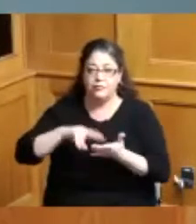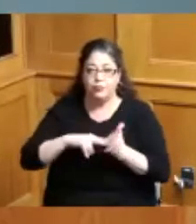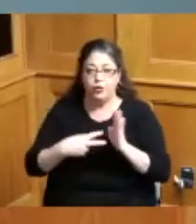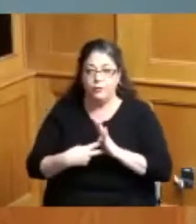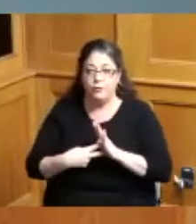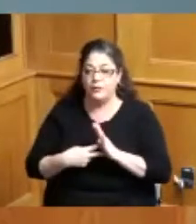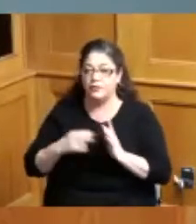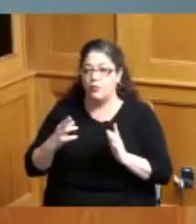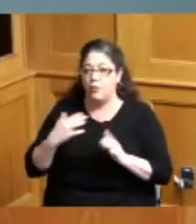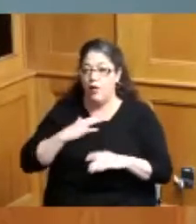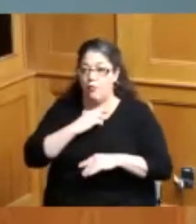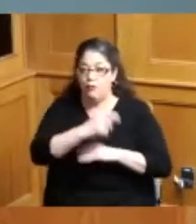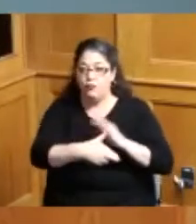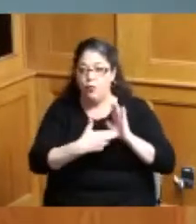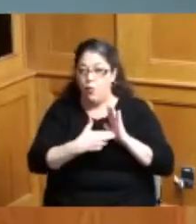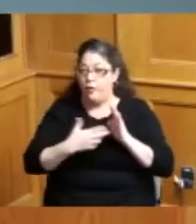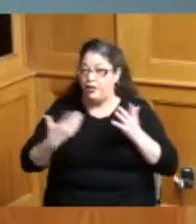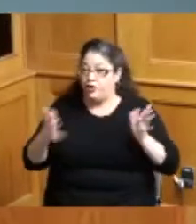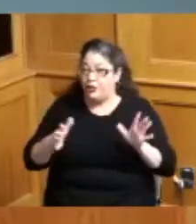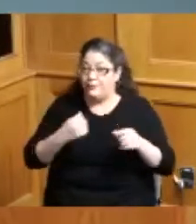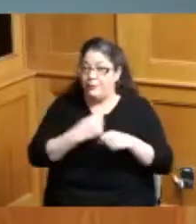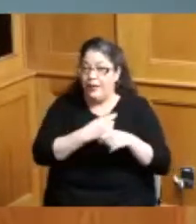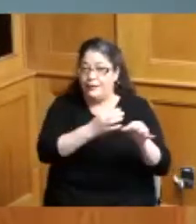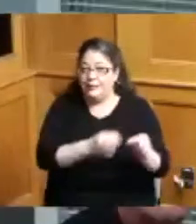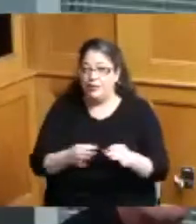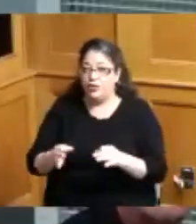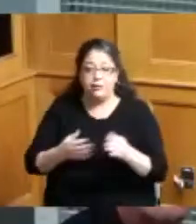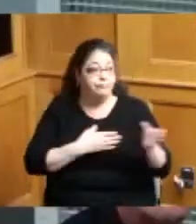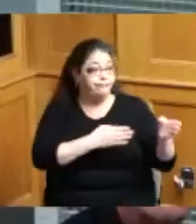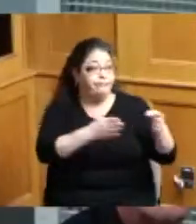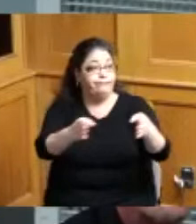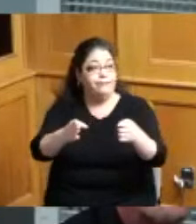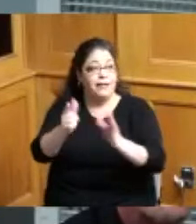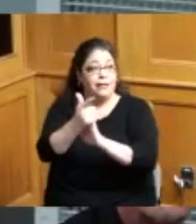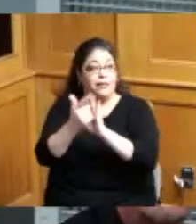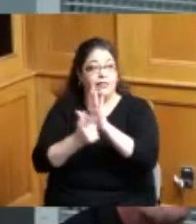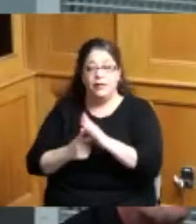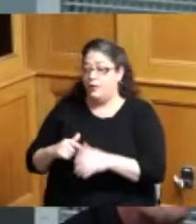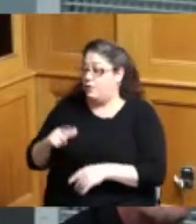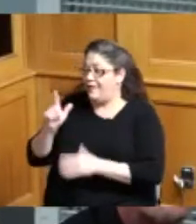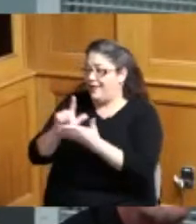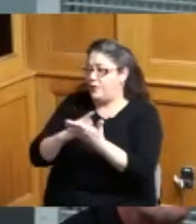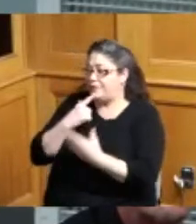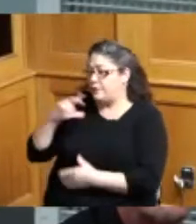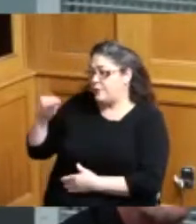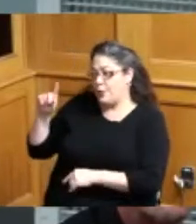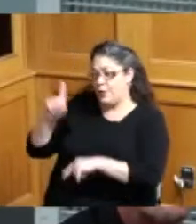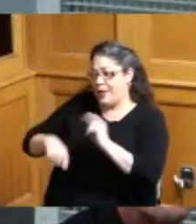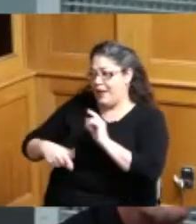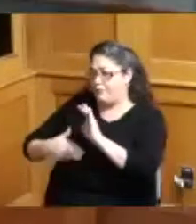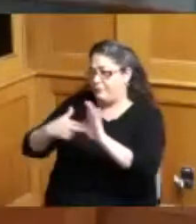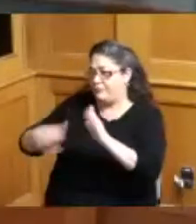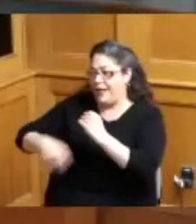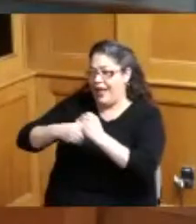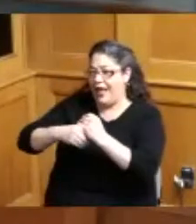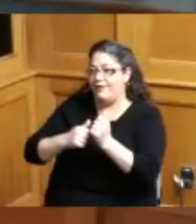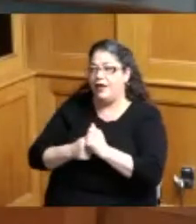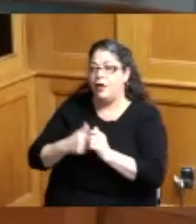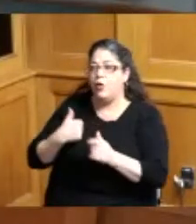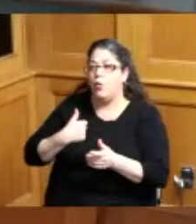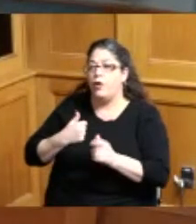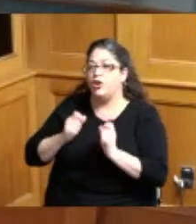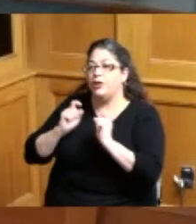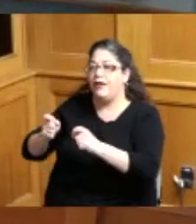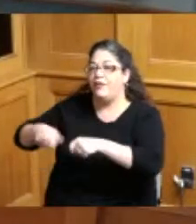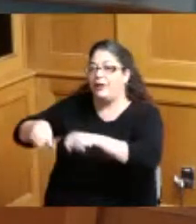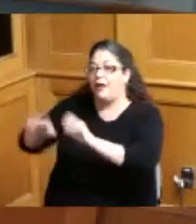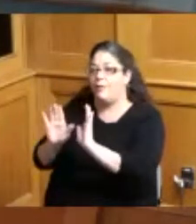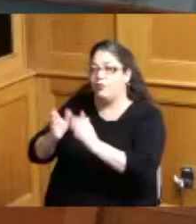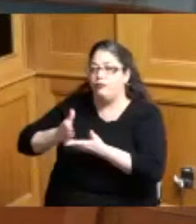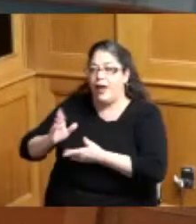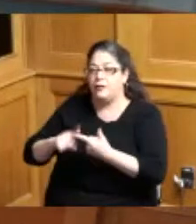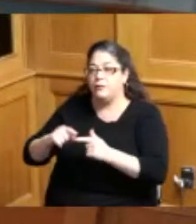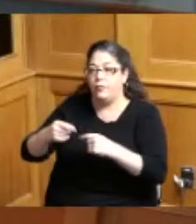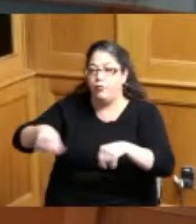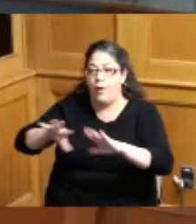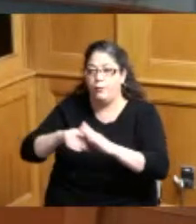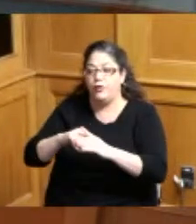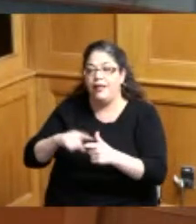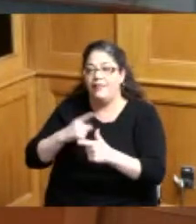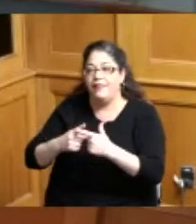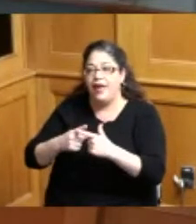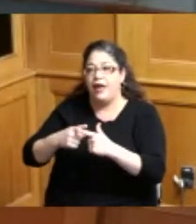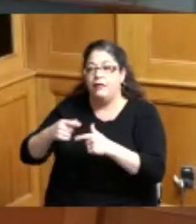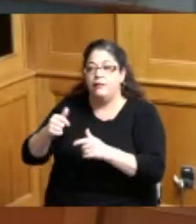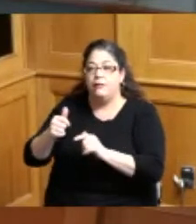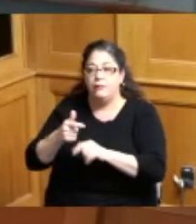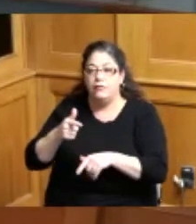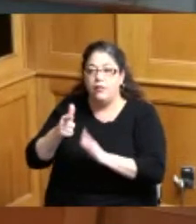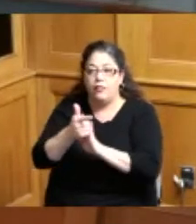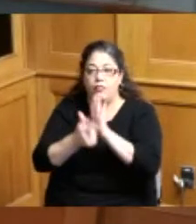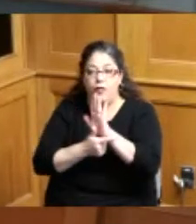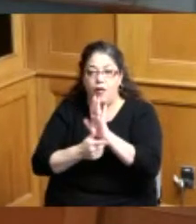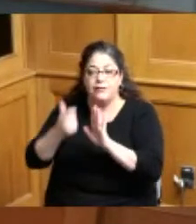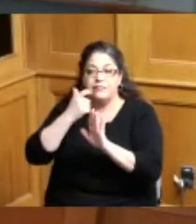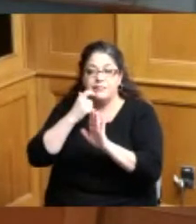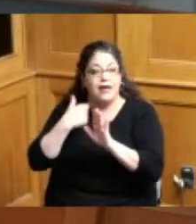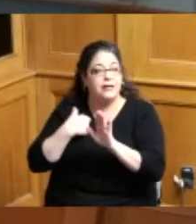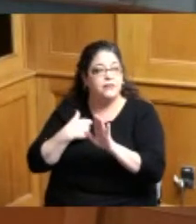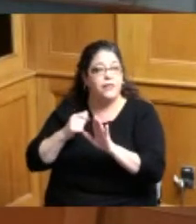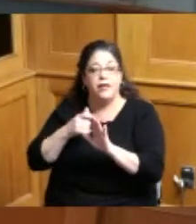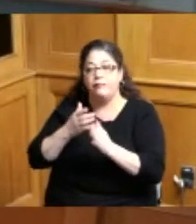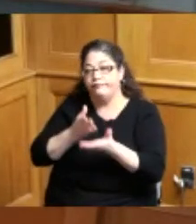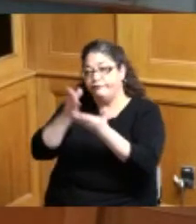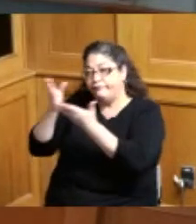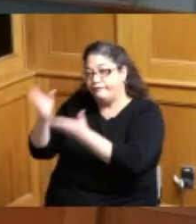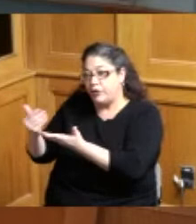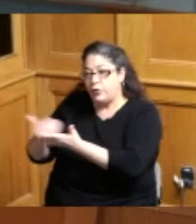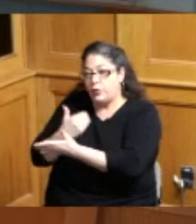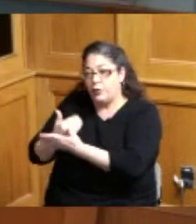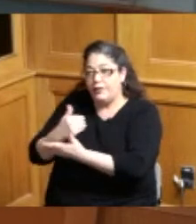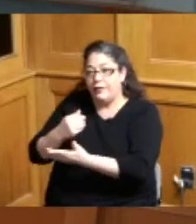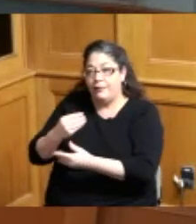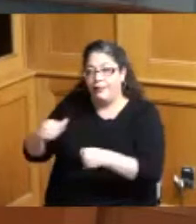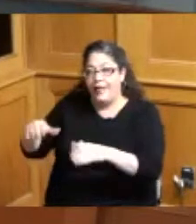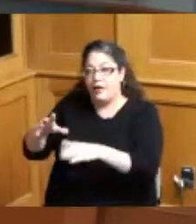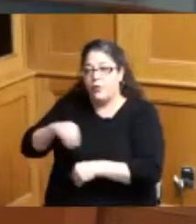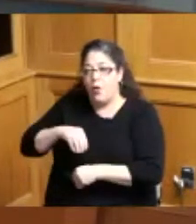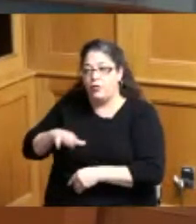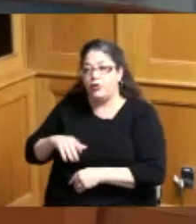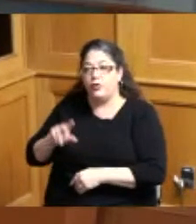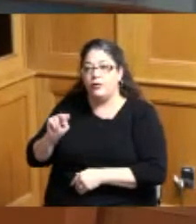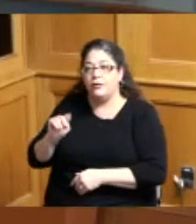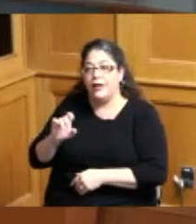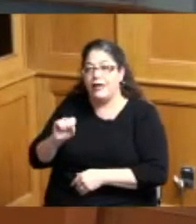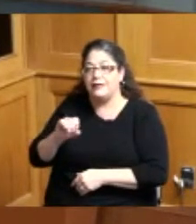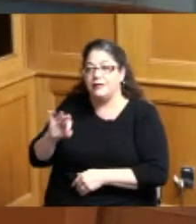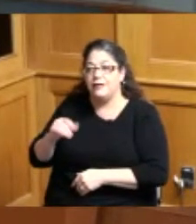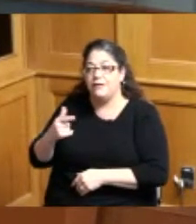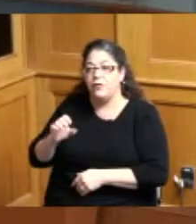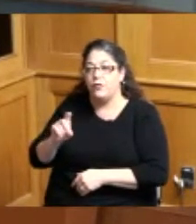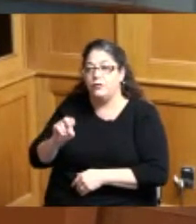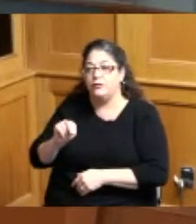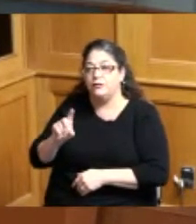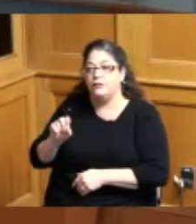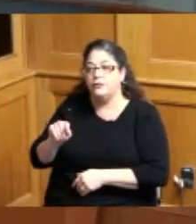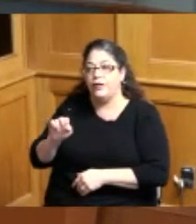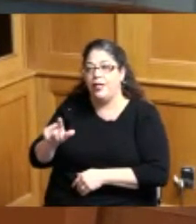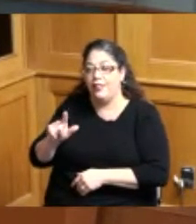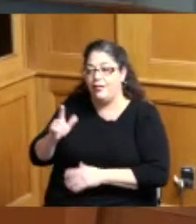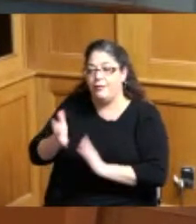we're our role is just to say I'm going to look to my legal for that yeah you would say no um